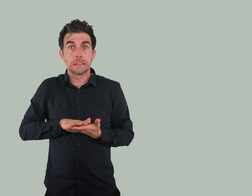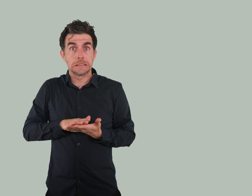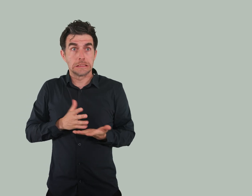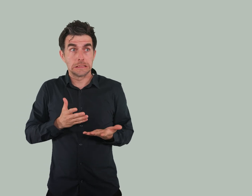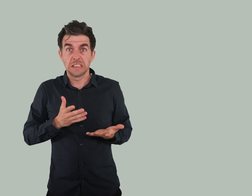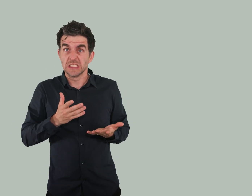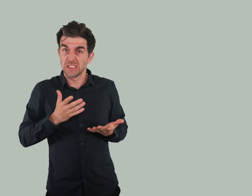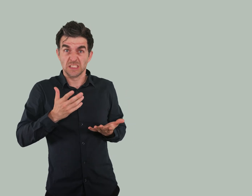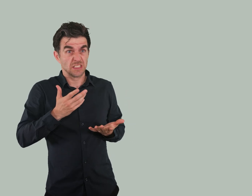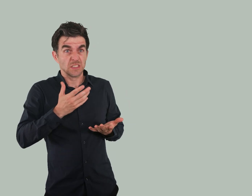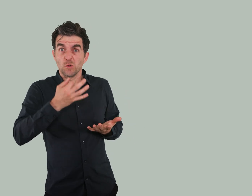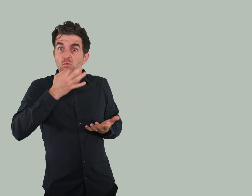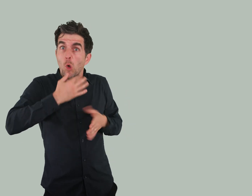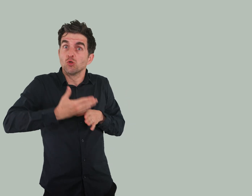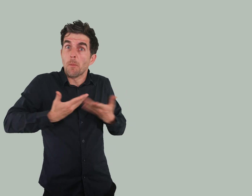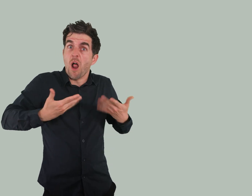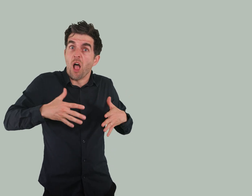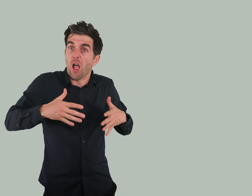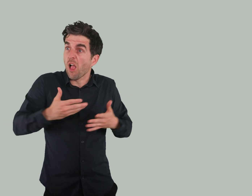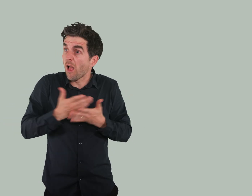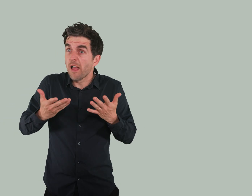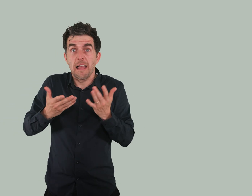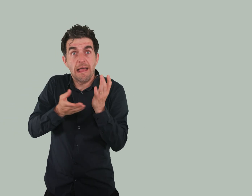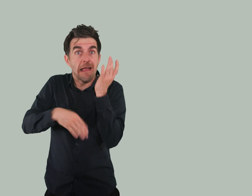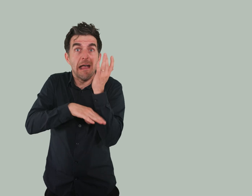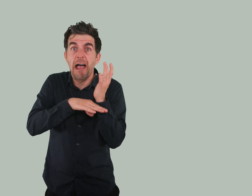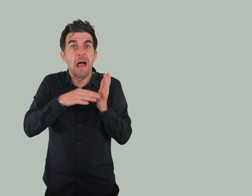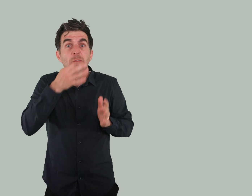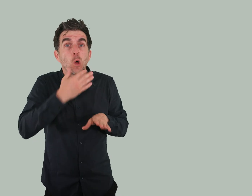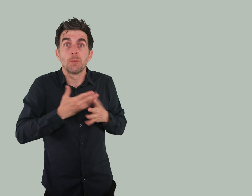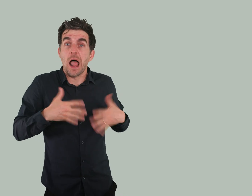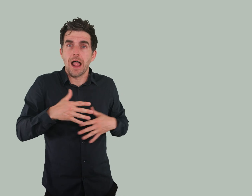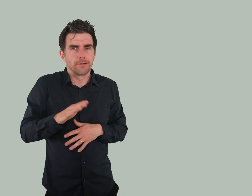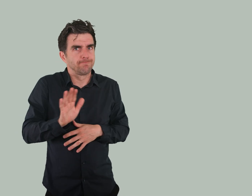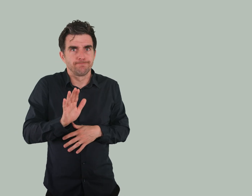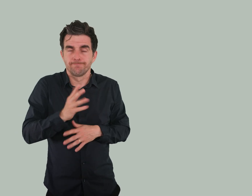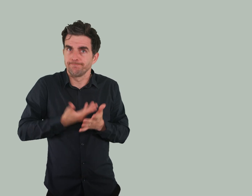The result is not simply fewer entry-level jobs,